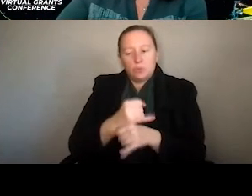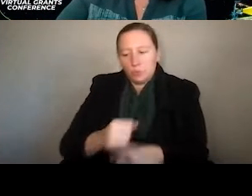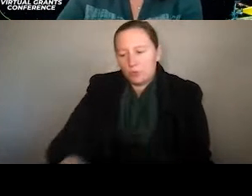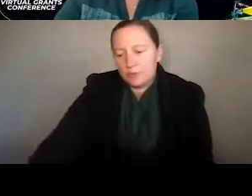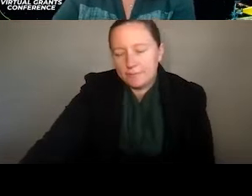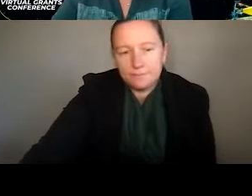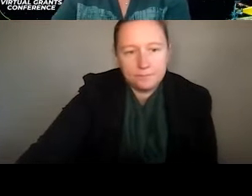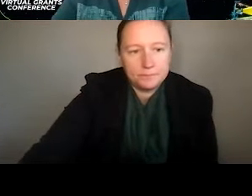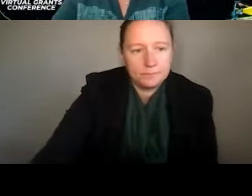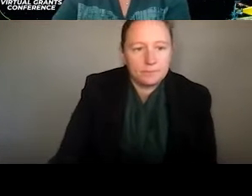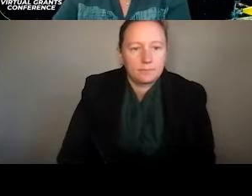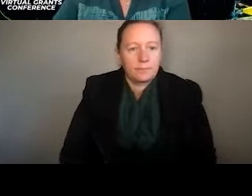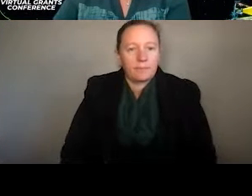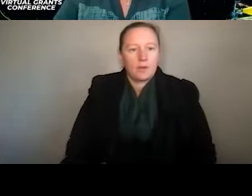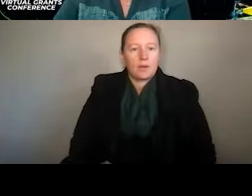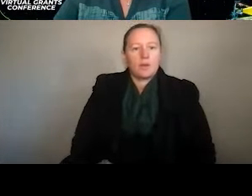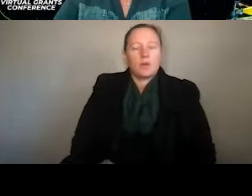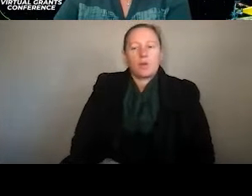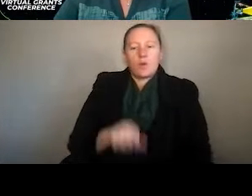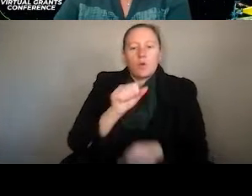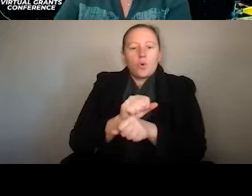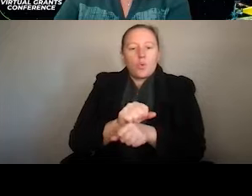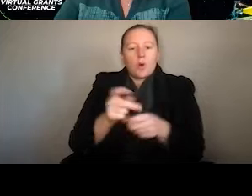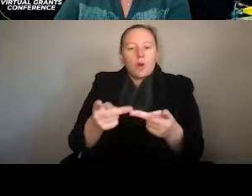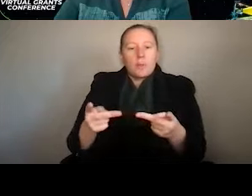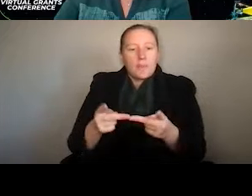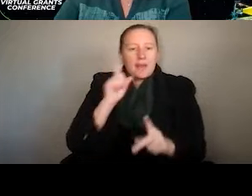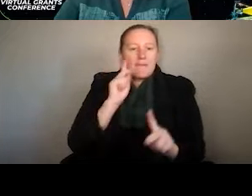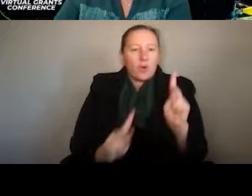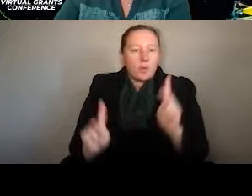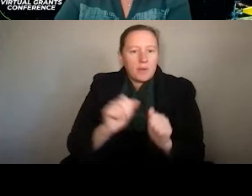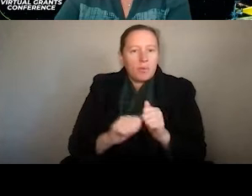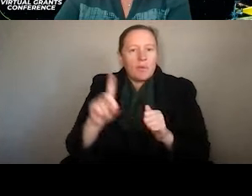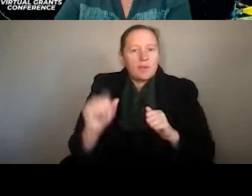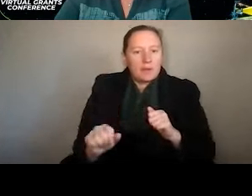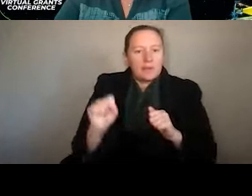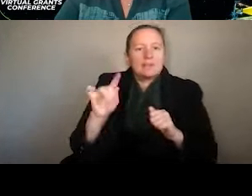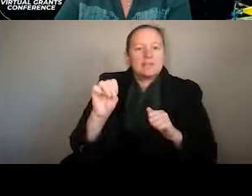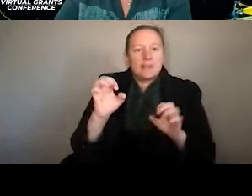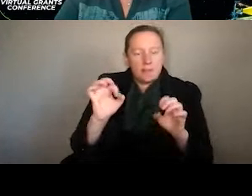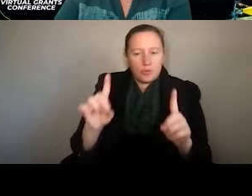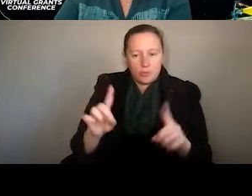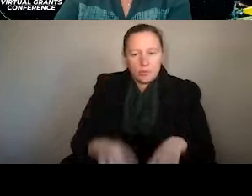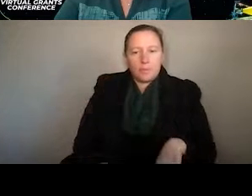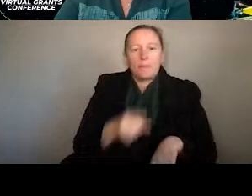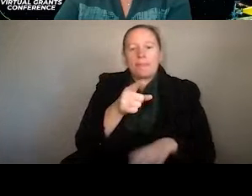The Workplace Equity for Persons with Disabilities in STEM and STEM Education. This program supports